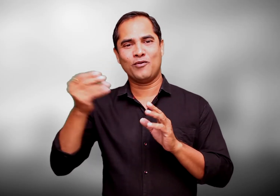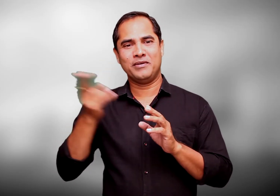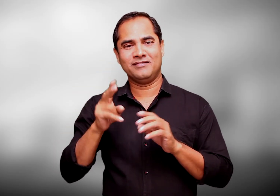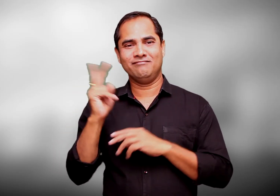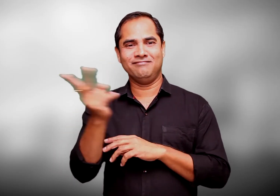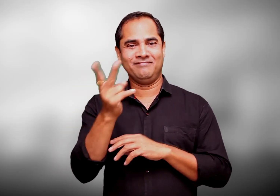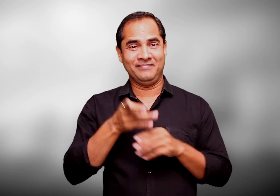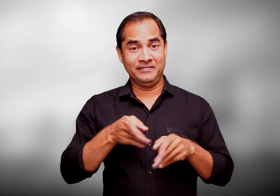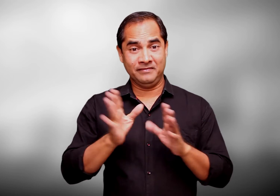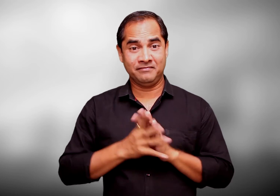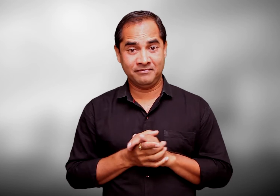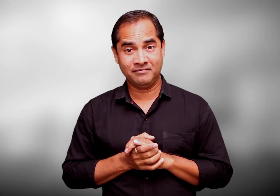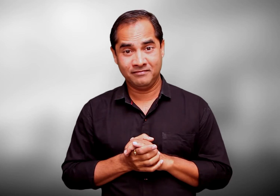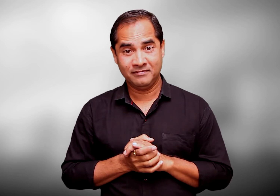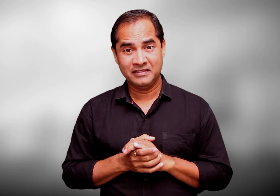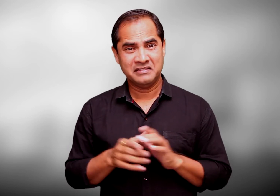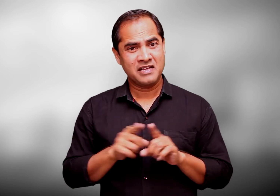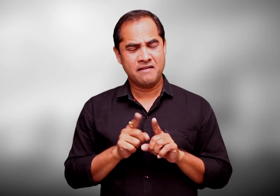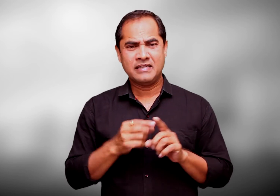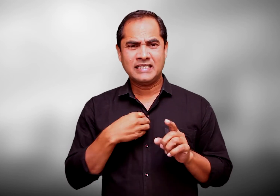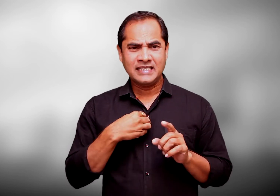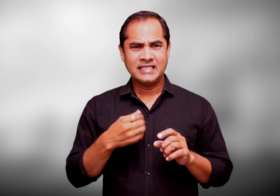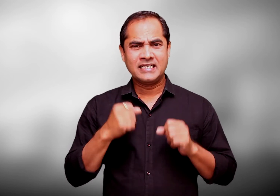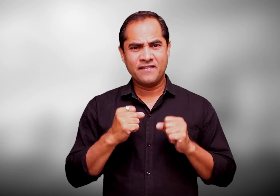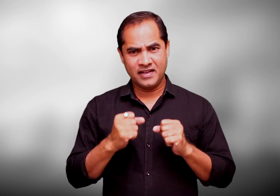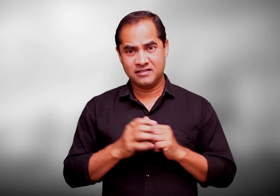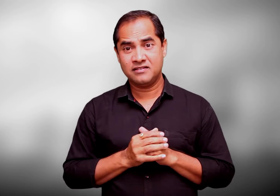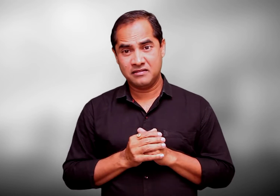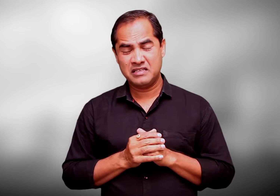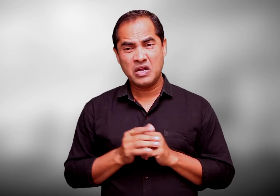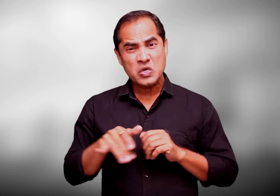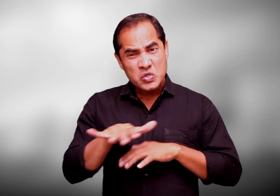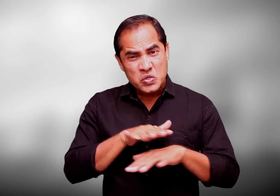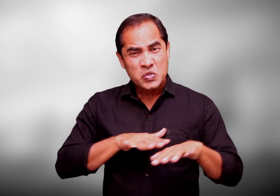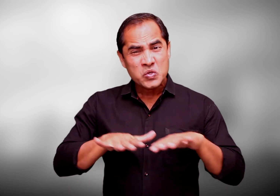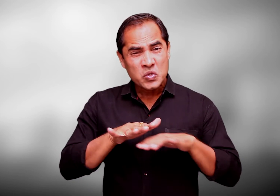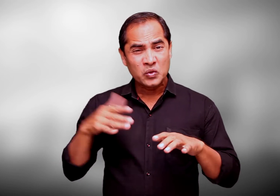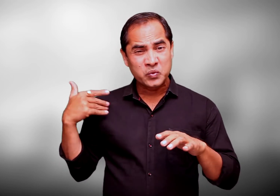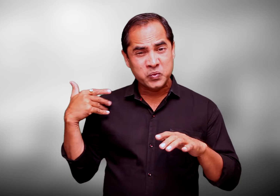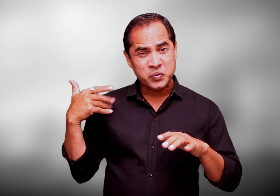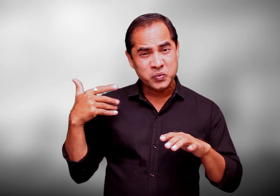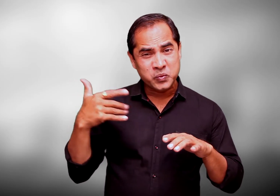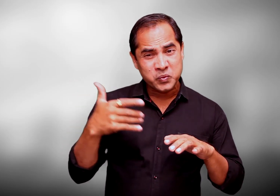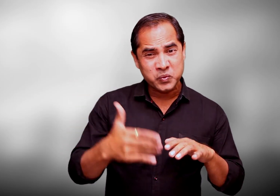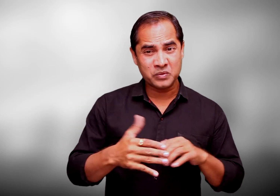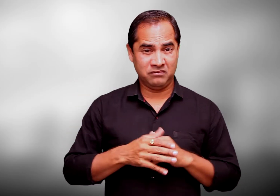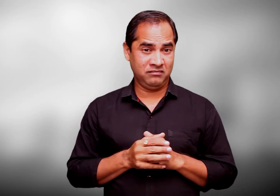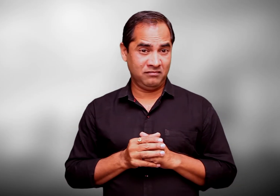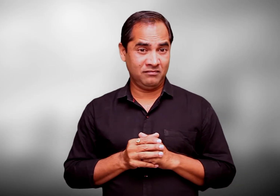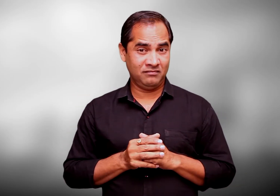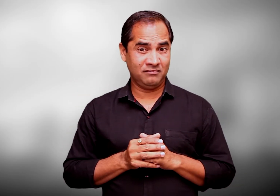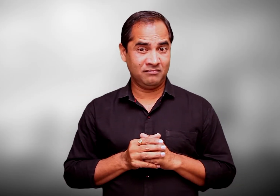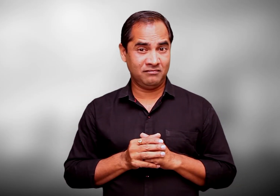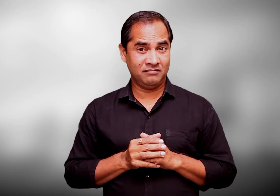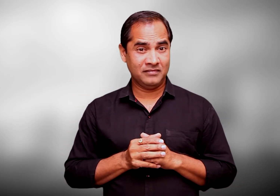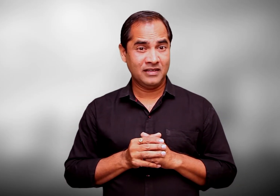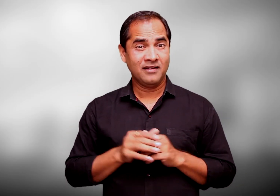first journey and what careful painstaking elaborate plans she had had